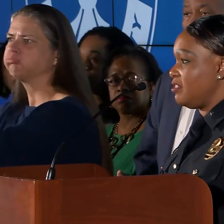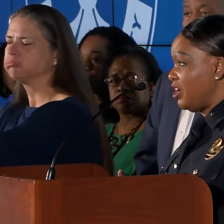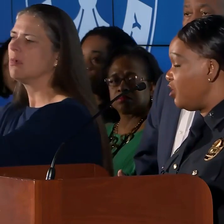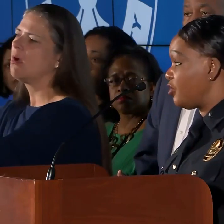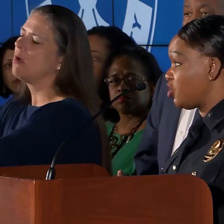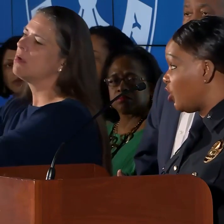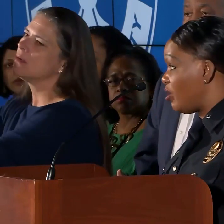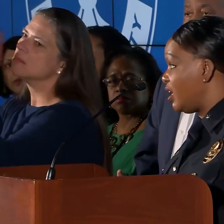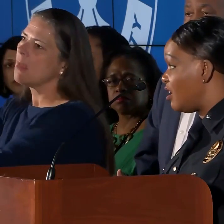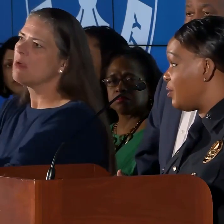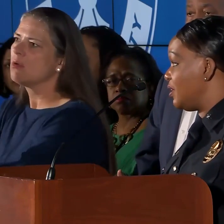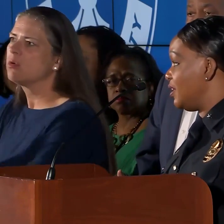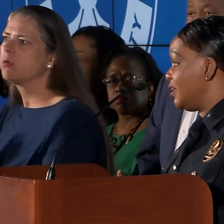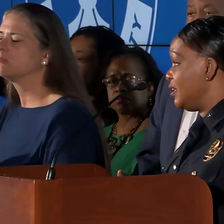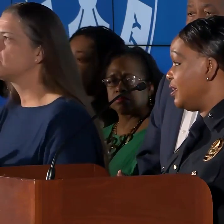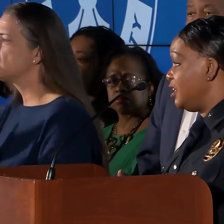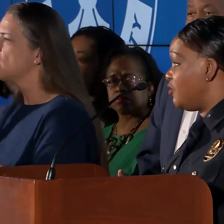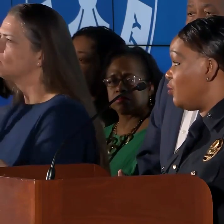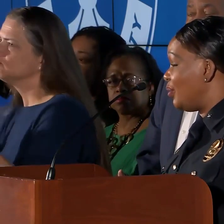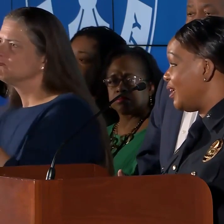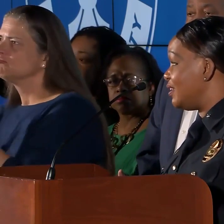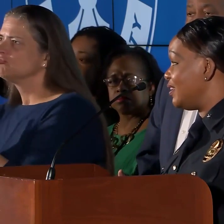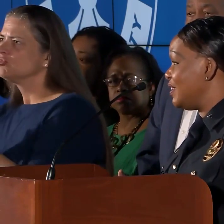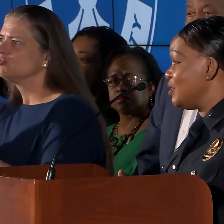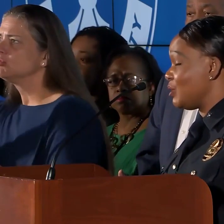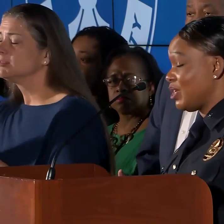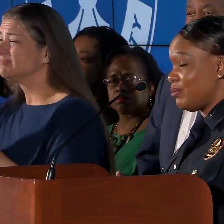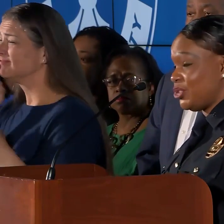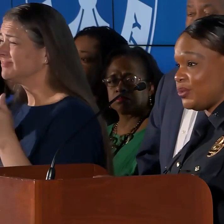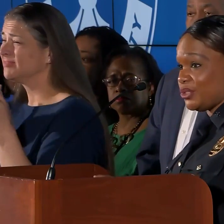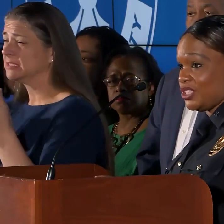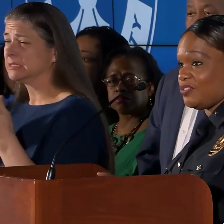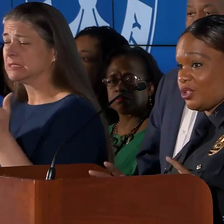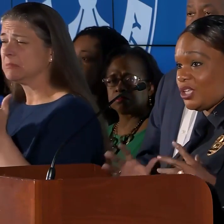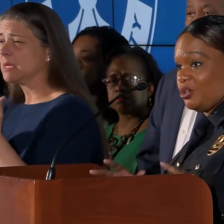Thank you. For showing up even when sometimes you are just felt like you're